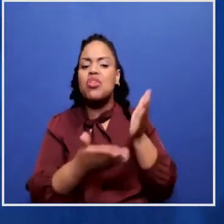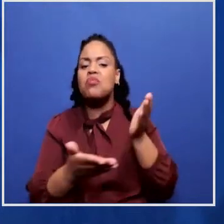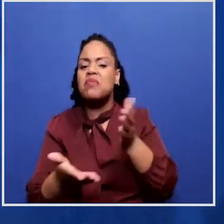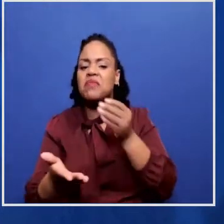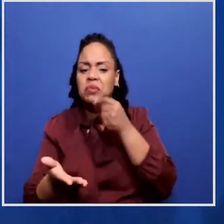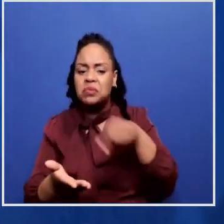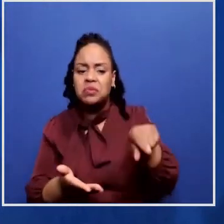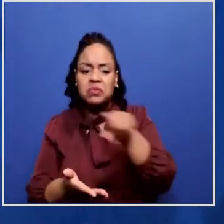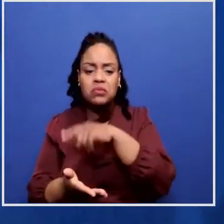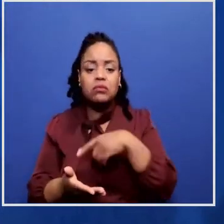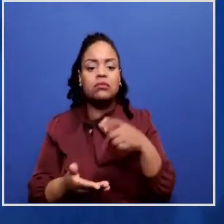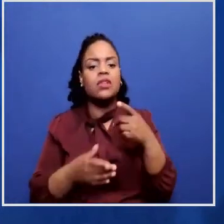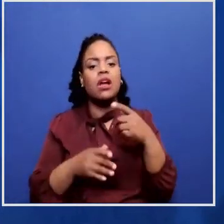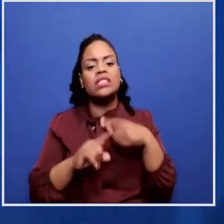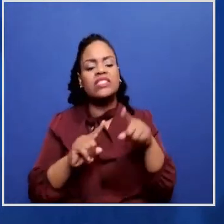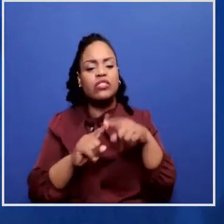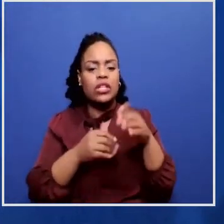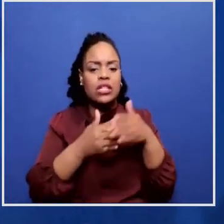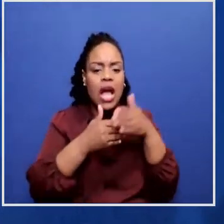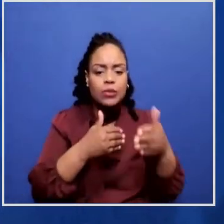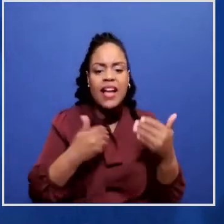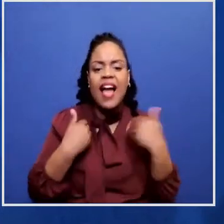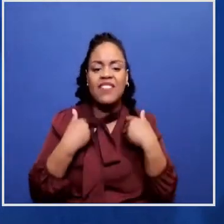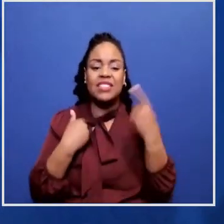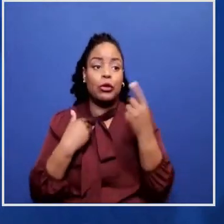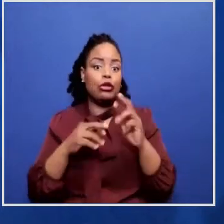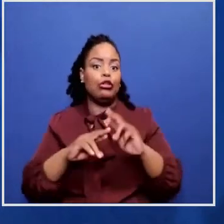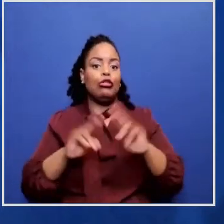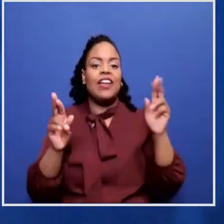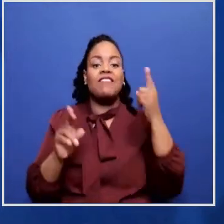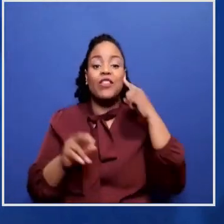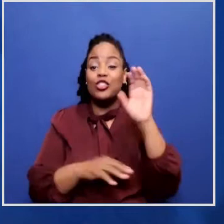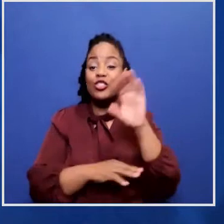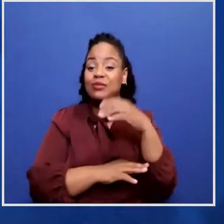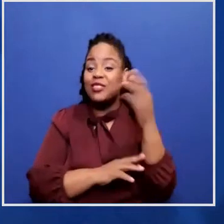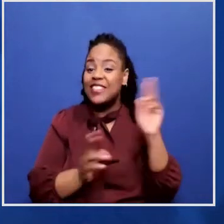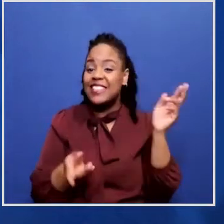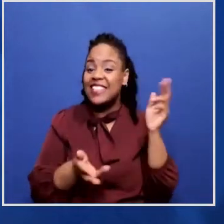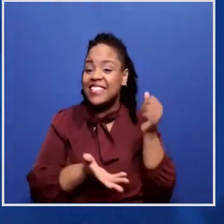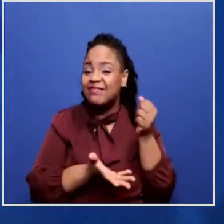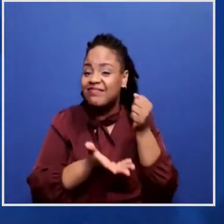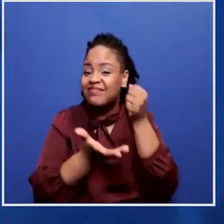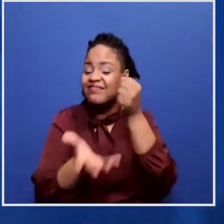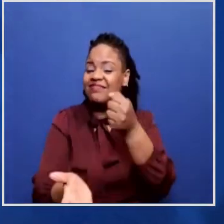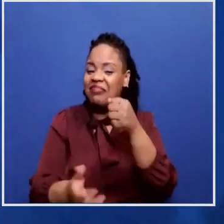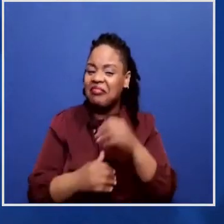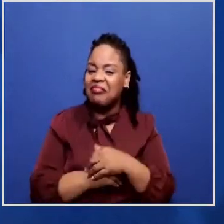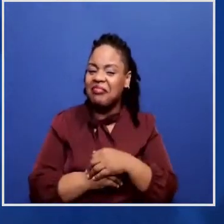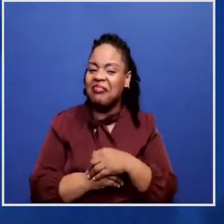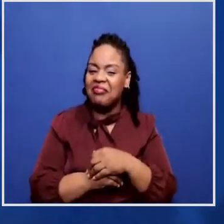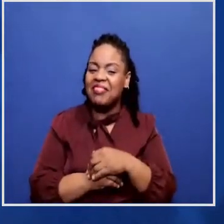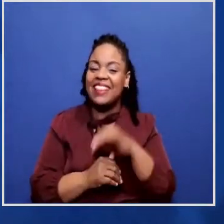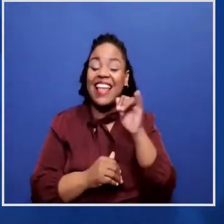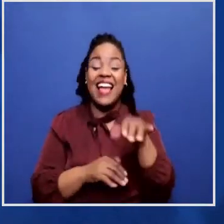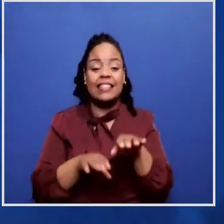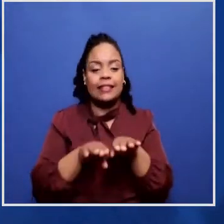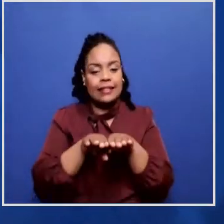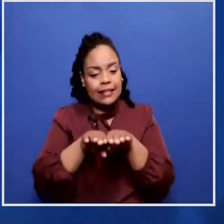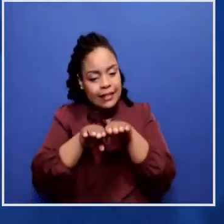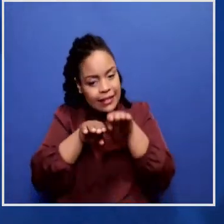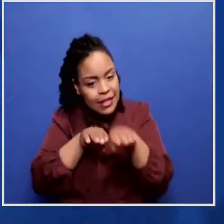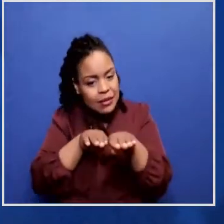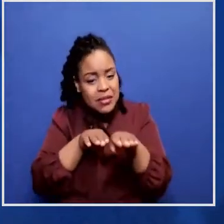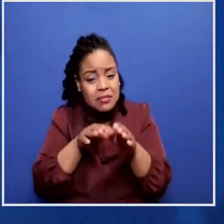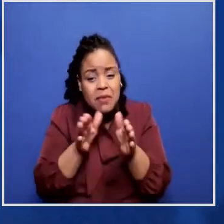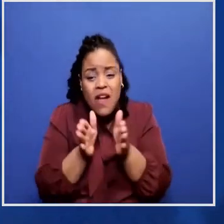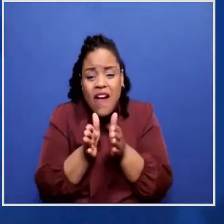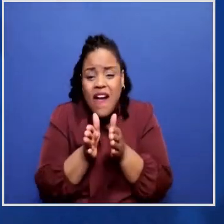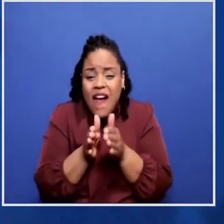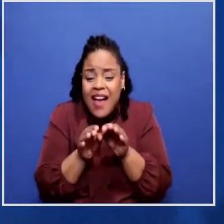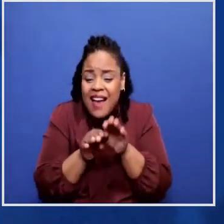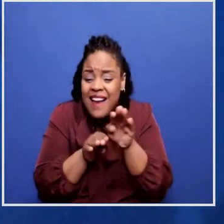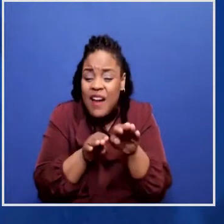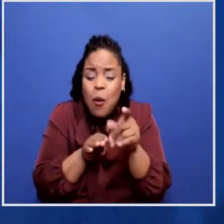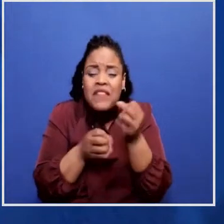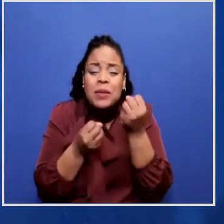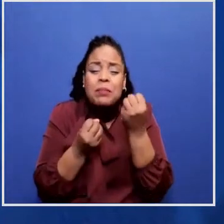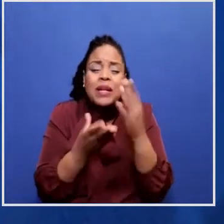JOINED HIM ON HIS ROUTE.